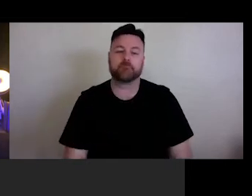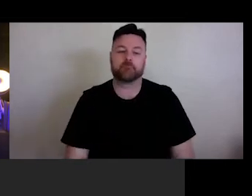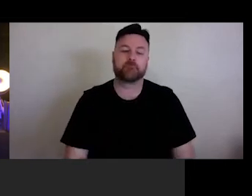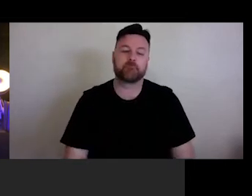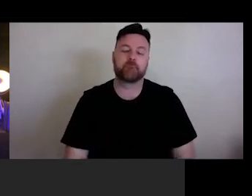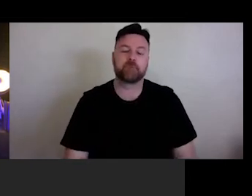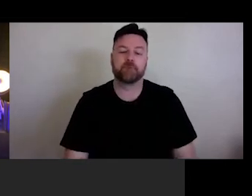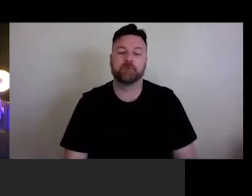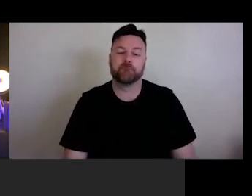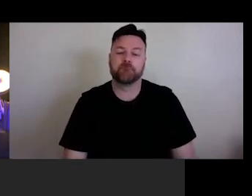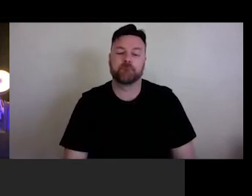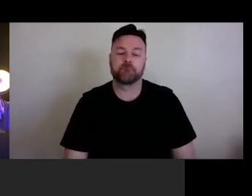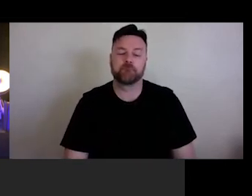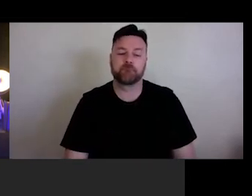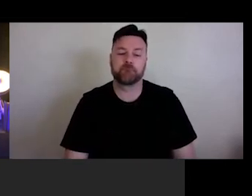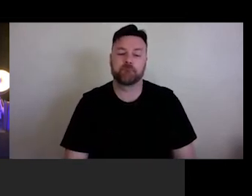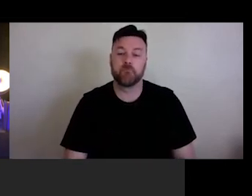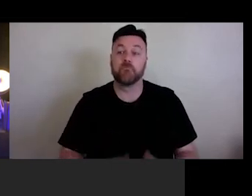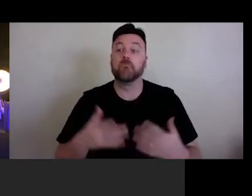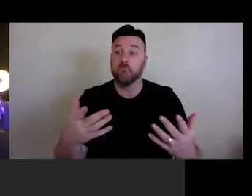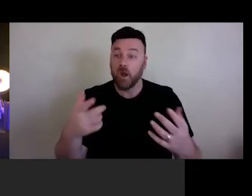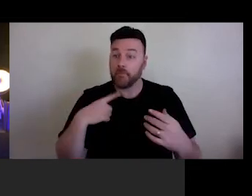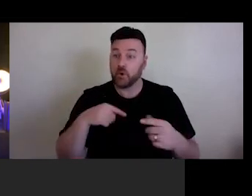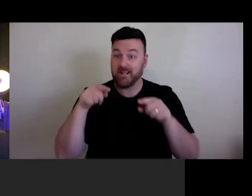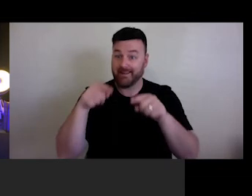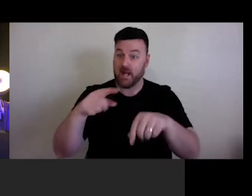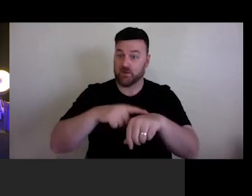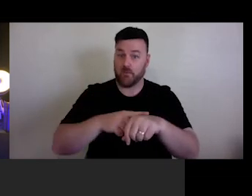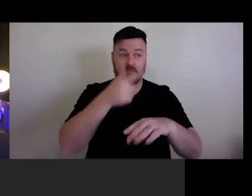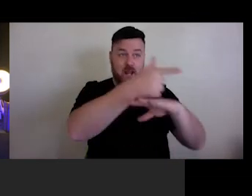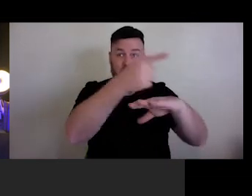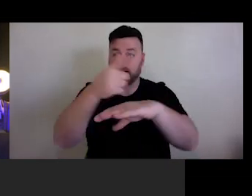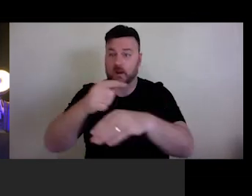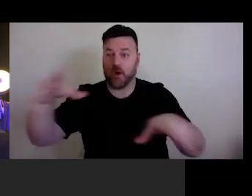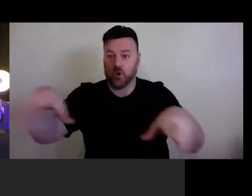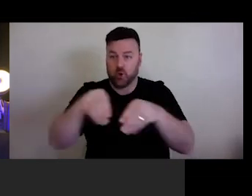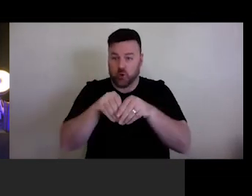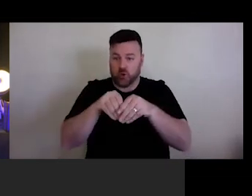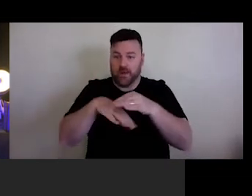At this point, because you're getting multiple camera feeds, multiple hardware camera feeds into a software unit, you're going to